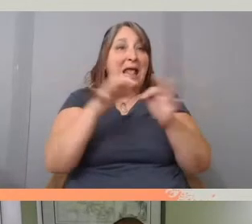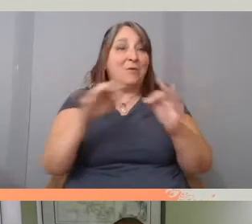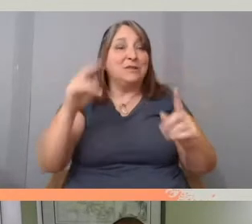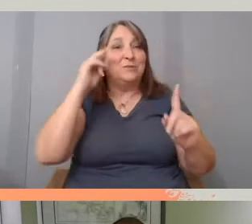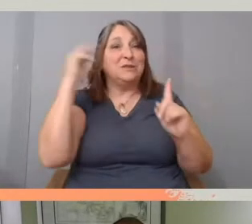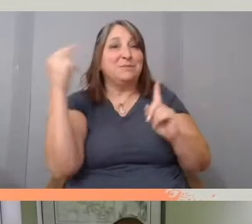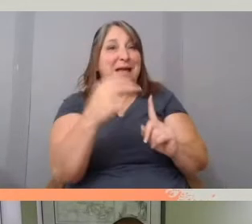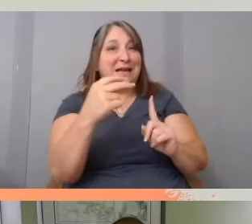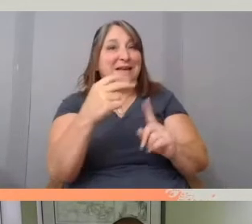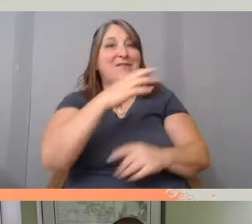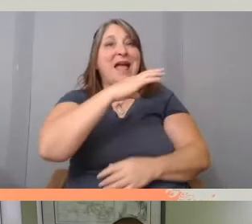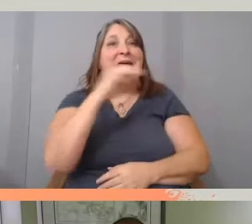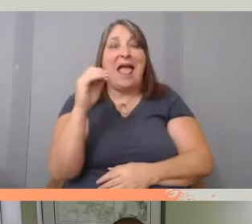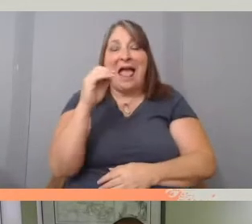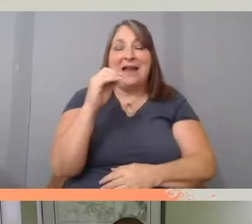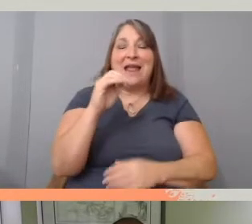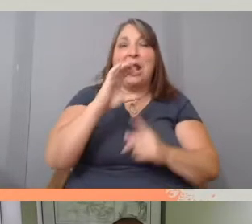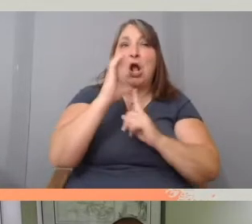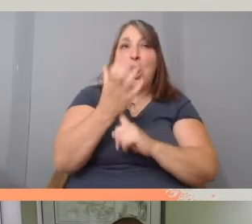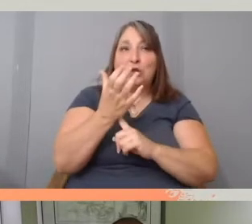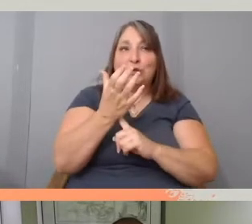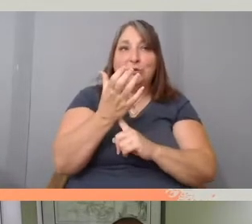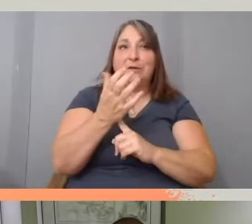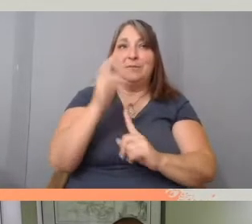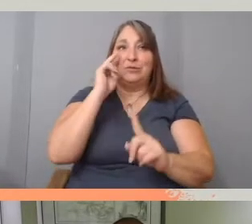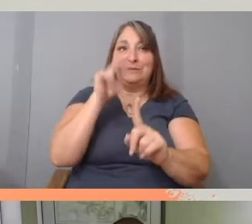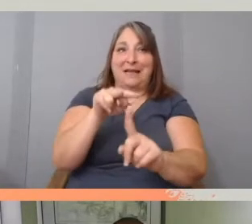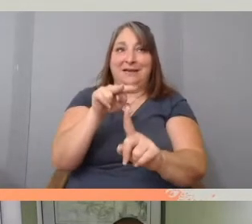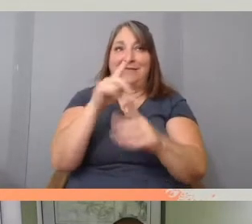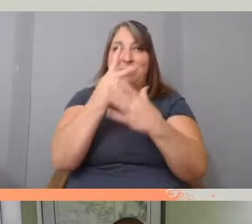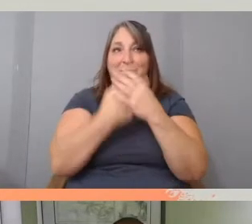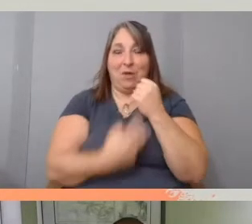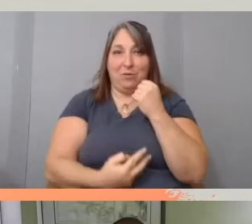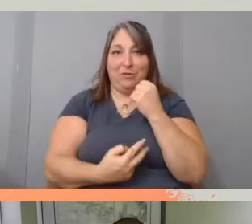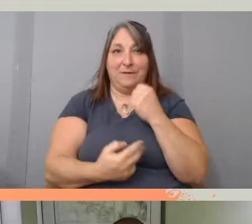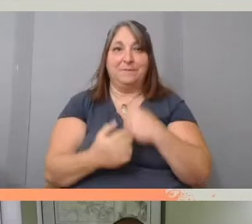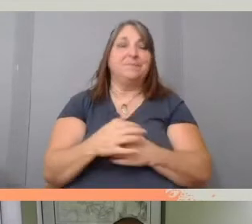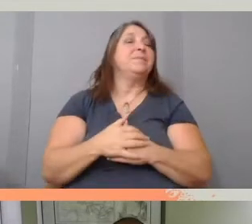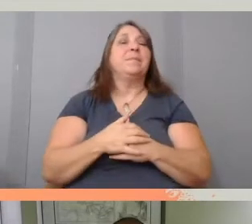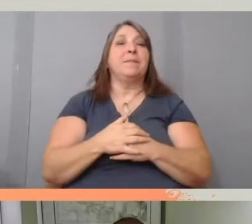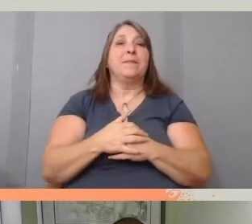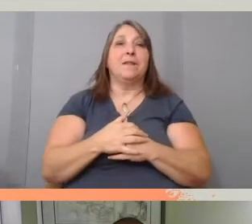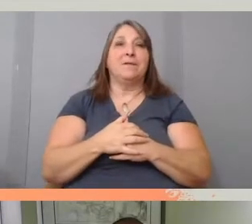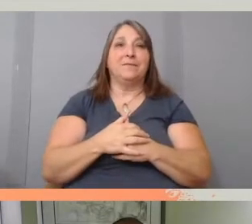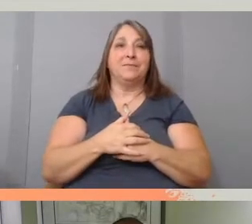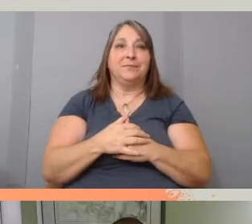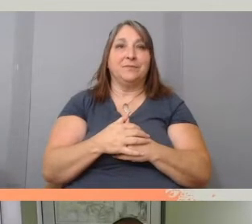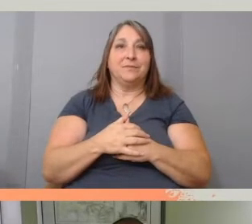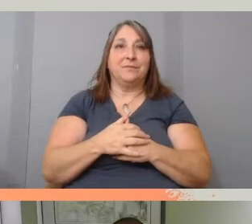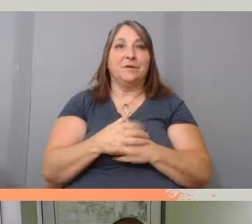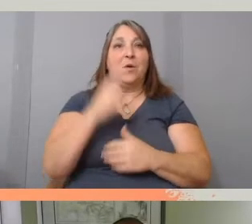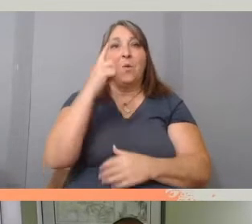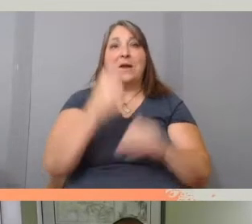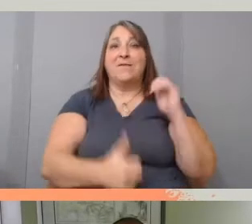And one of kind of the like most, I don't know, fulfilling parts of the edit experience